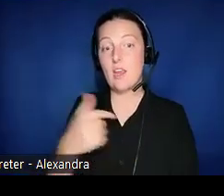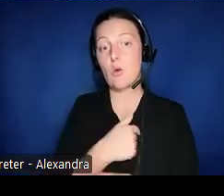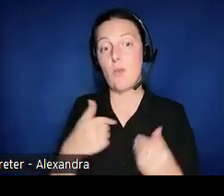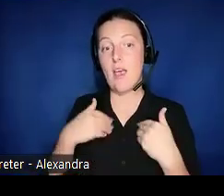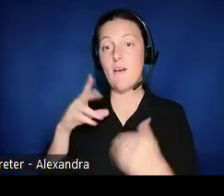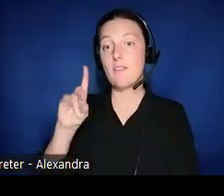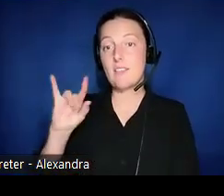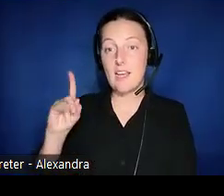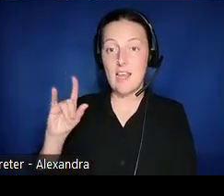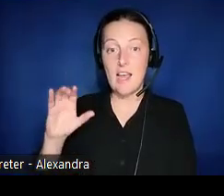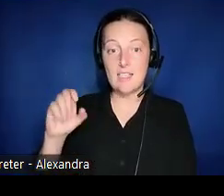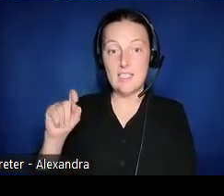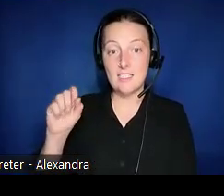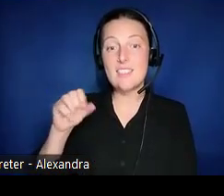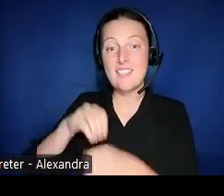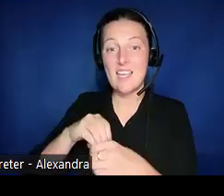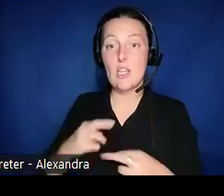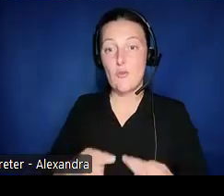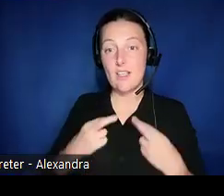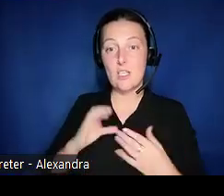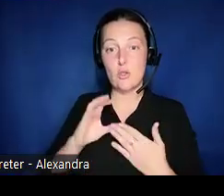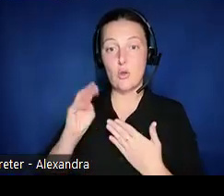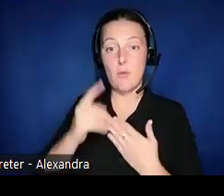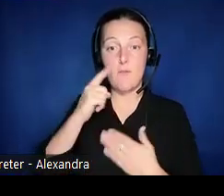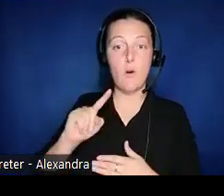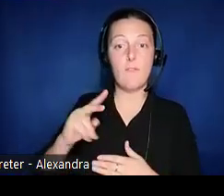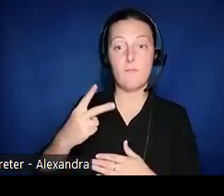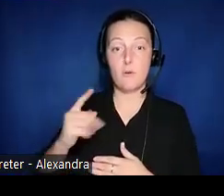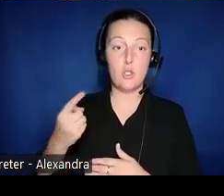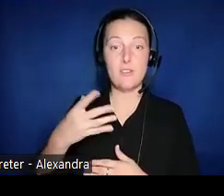um as well as a large number of clinical research products and papers but we are